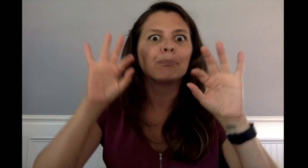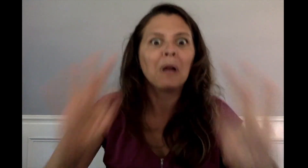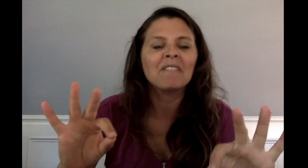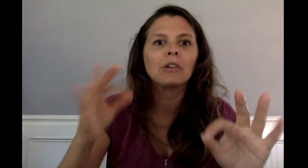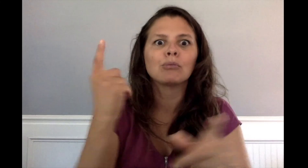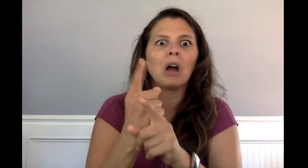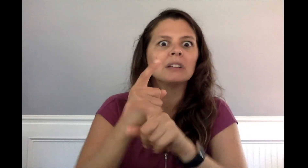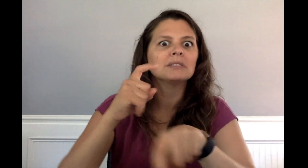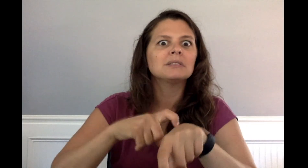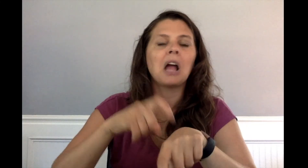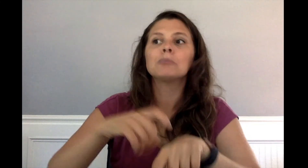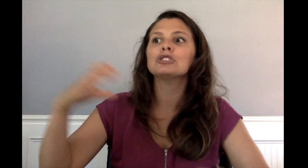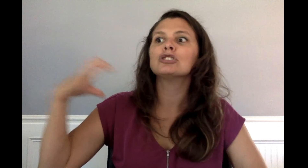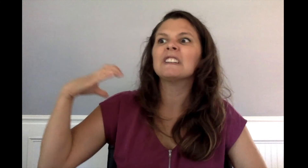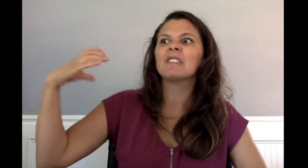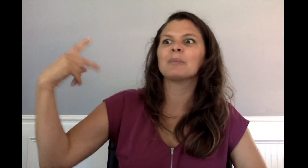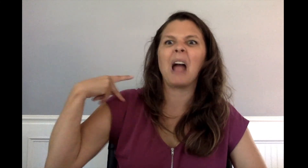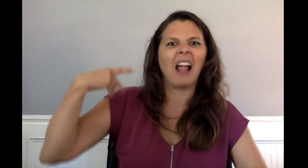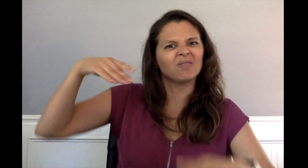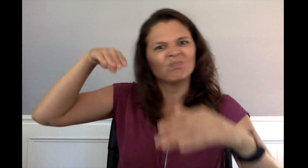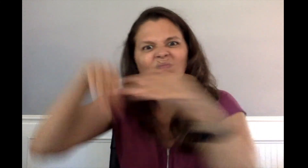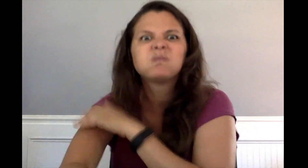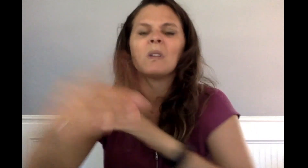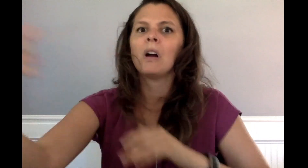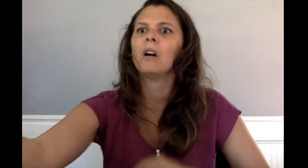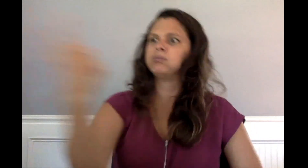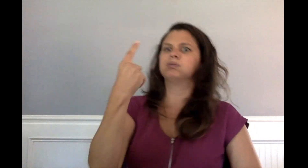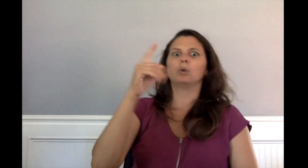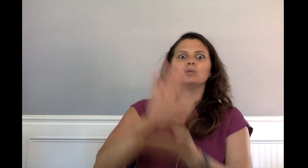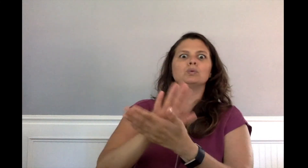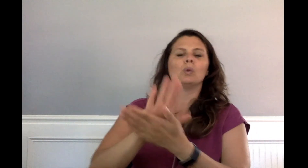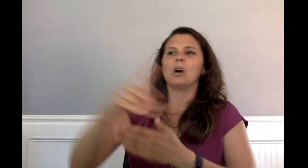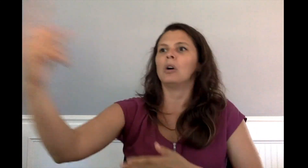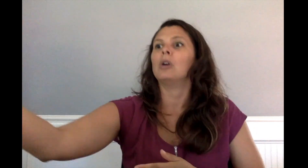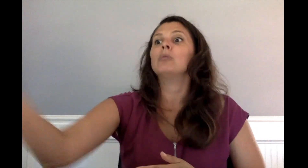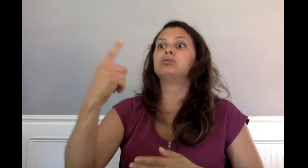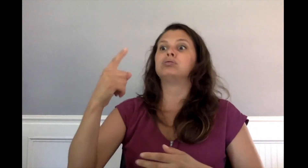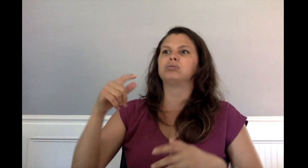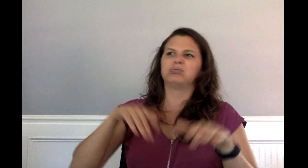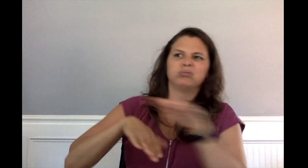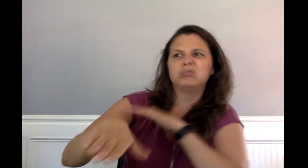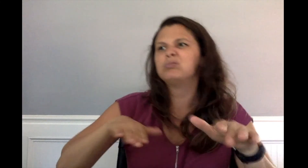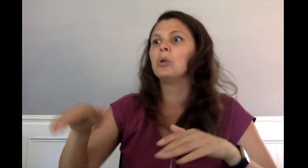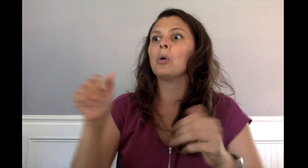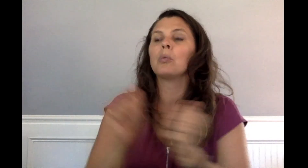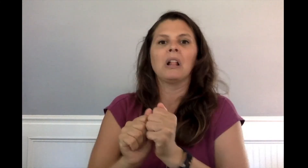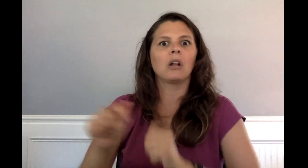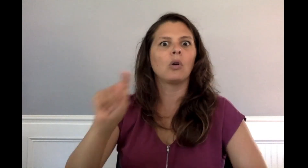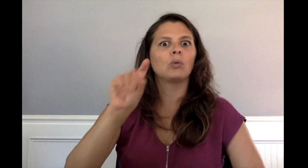Just then Chief Paley strode through the front entrance of the great hall.